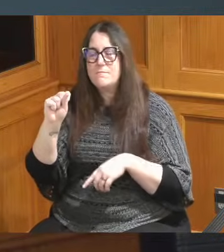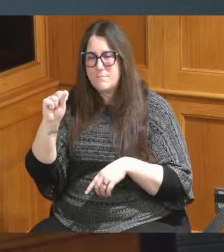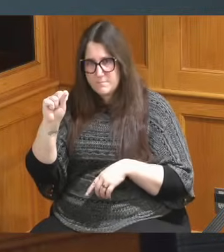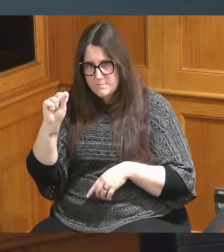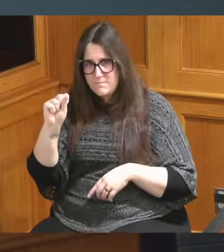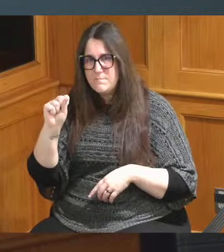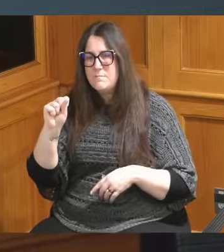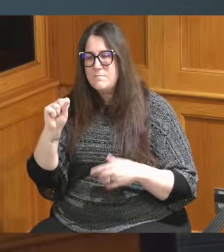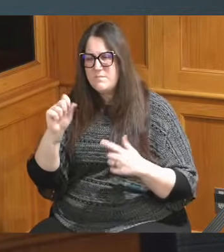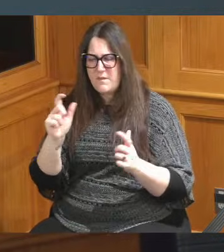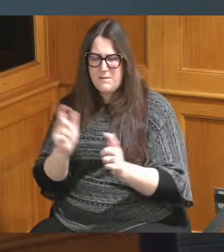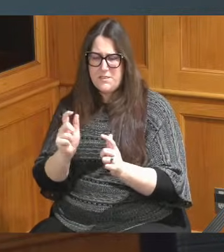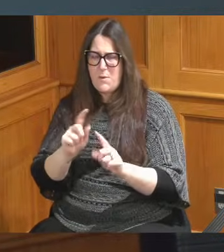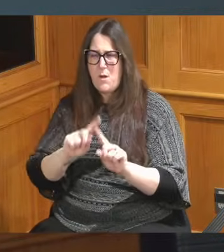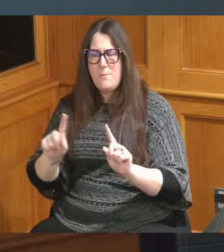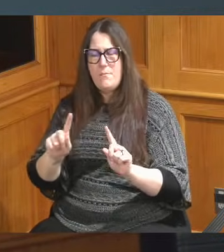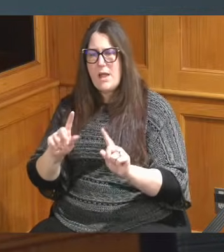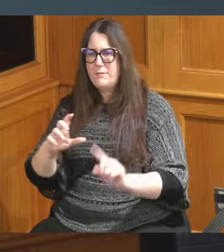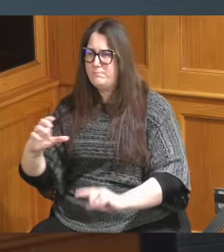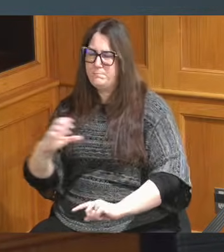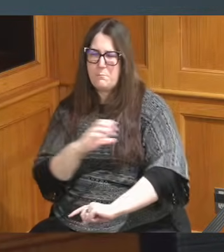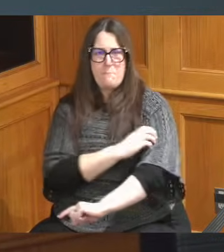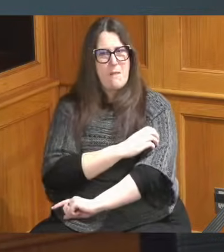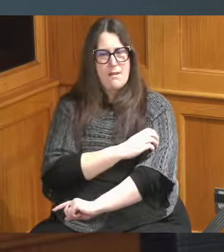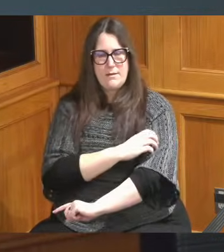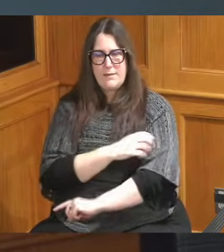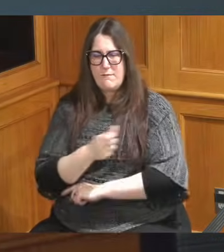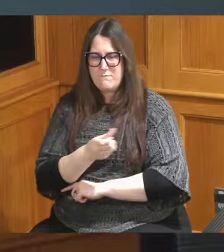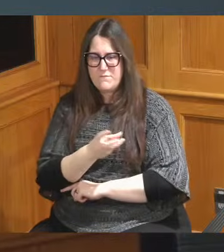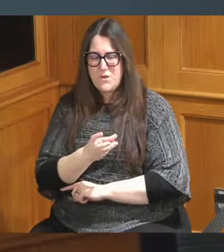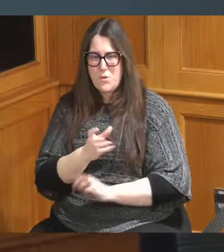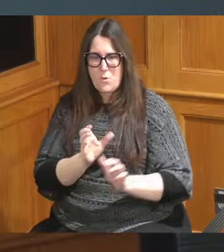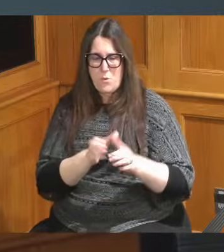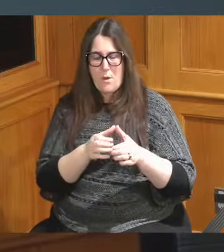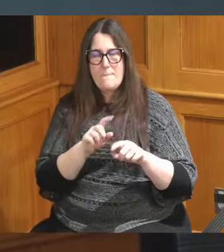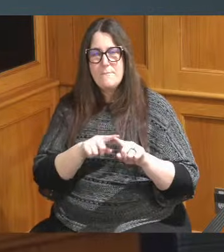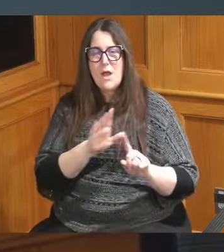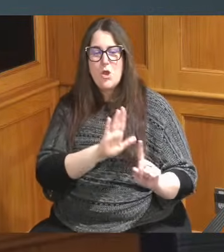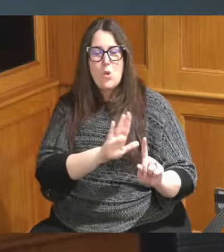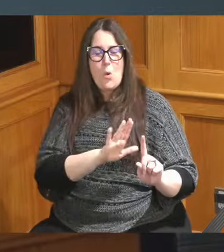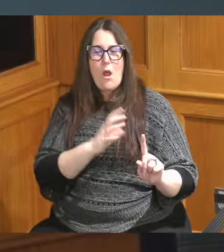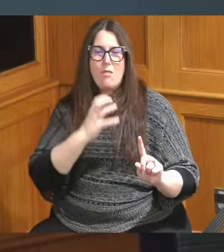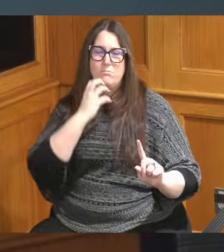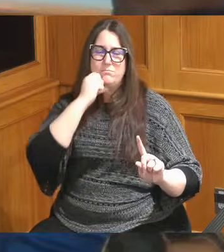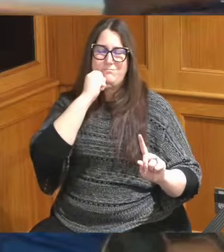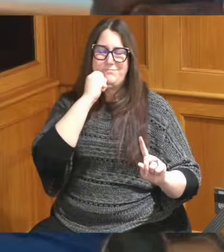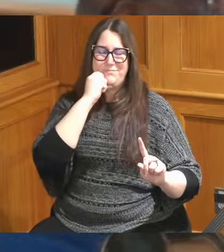small but mighty. It's only a few of them, but the love that you have for the people you serve is I